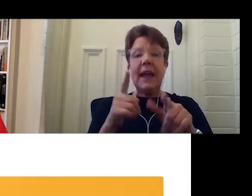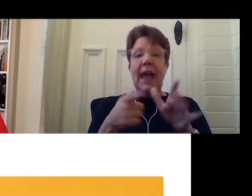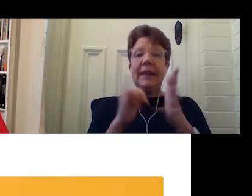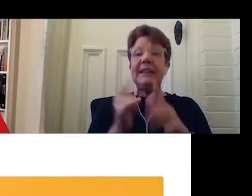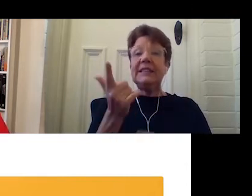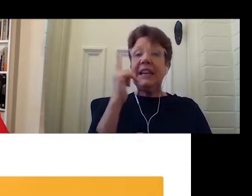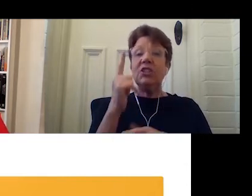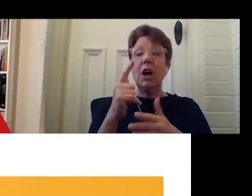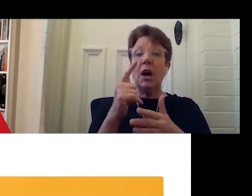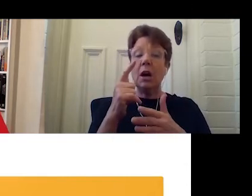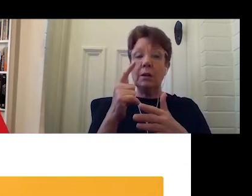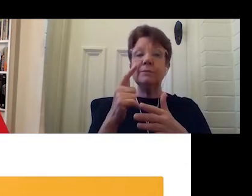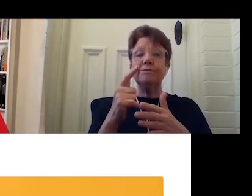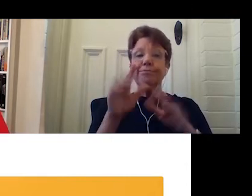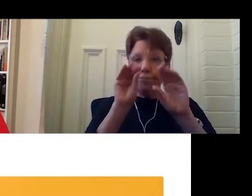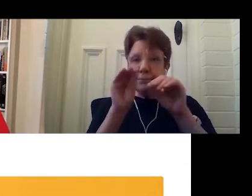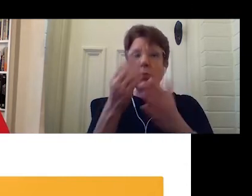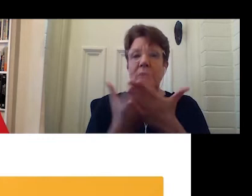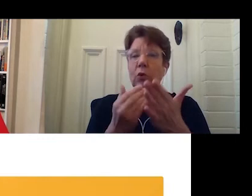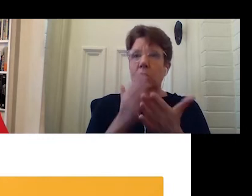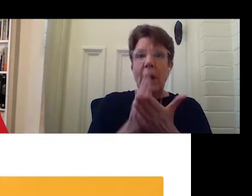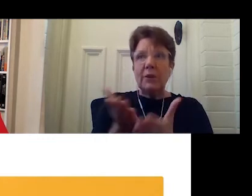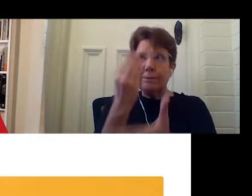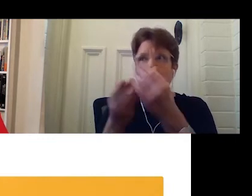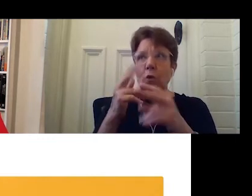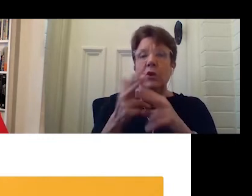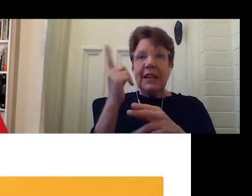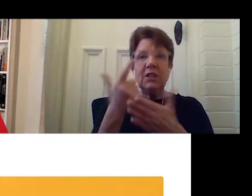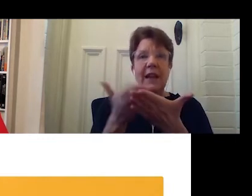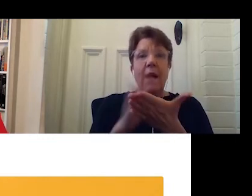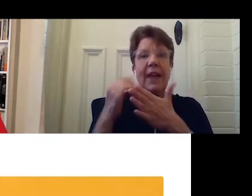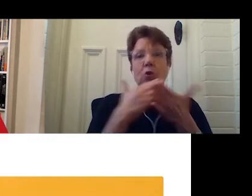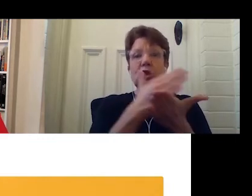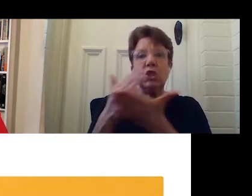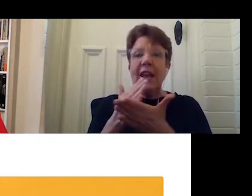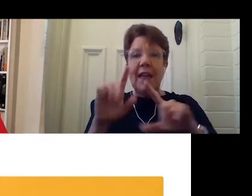help teachers learn how to share what they design in the classroom.